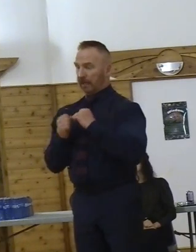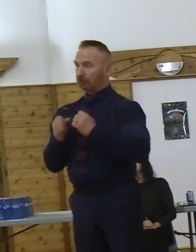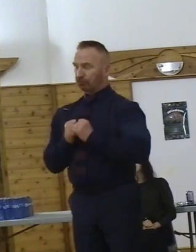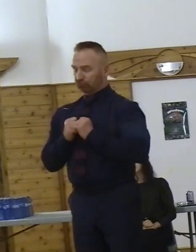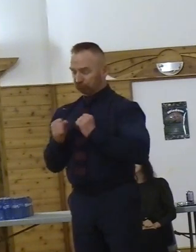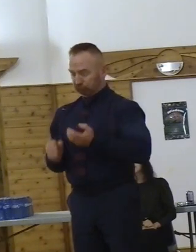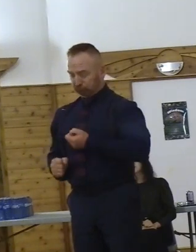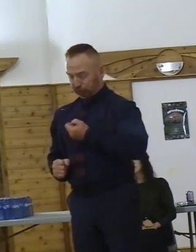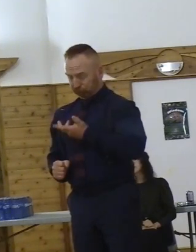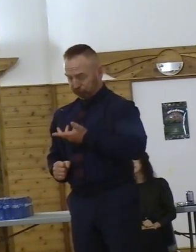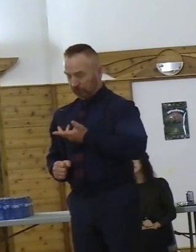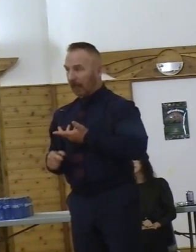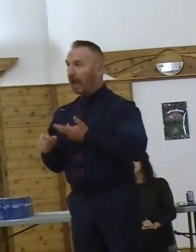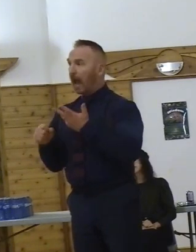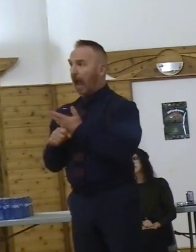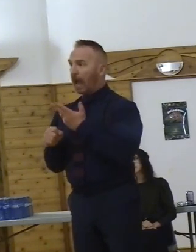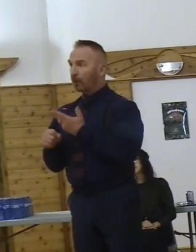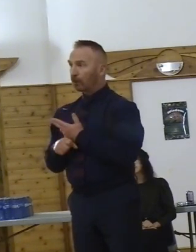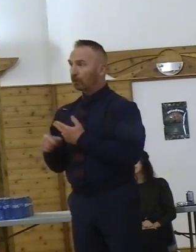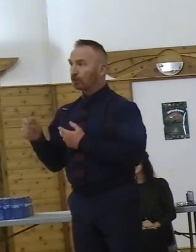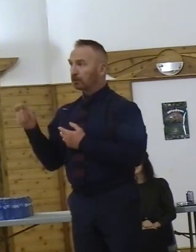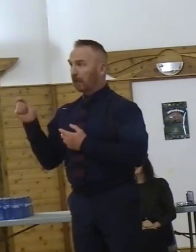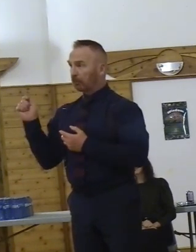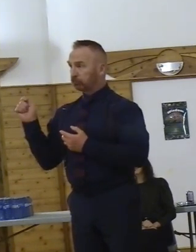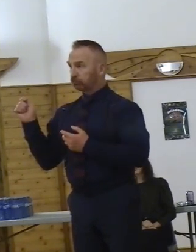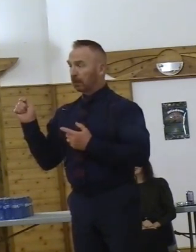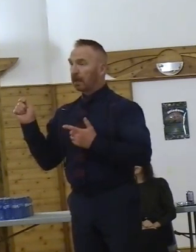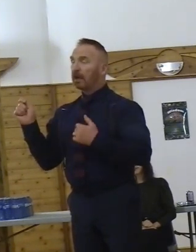Sometimes I forget it by baffling, but that's okay.